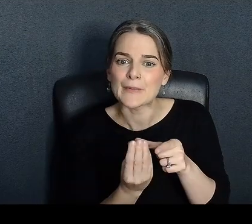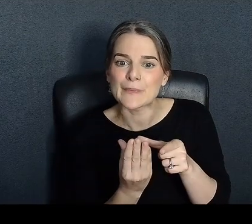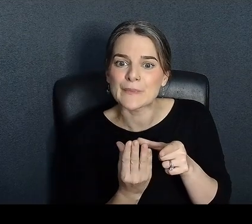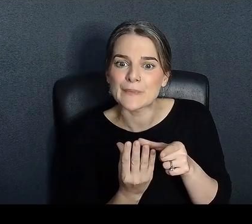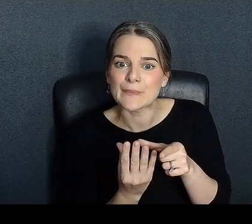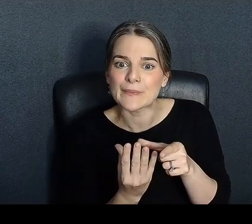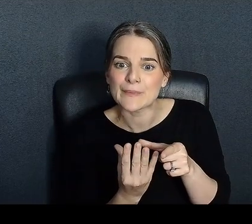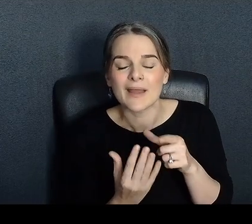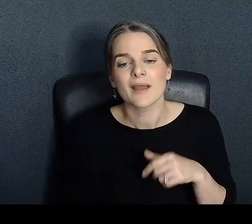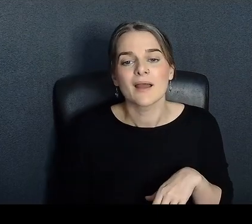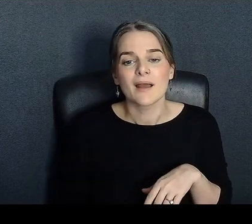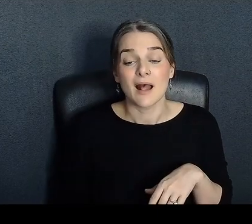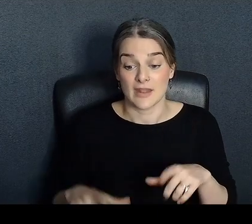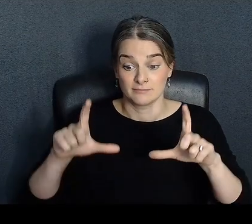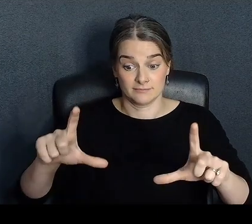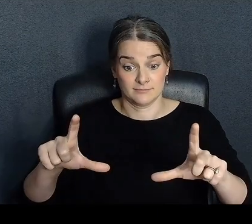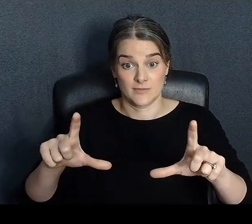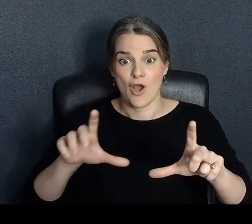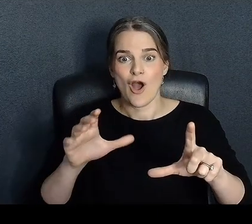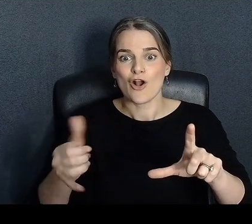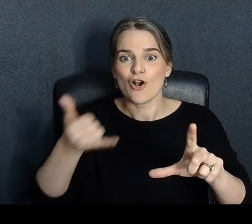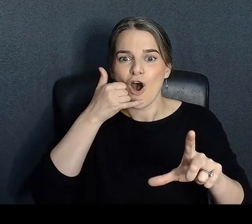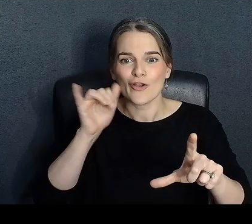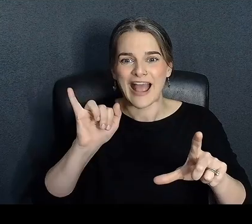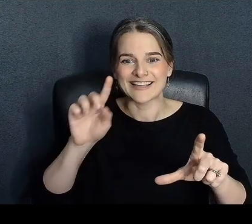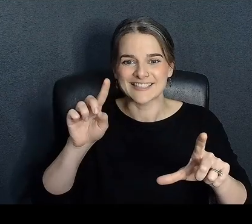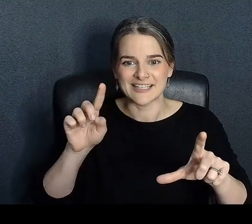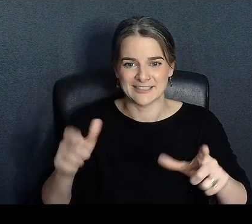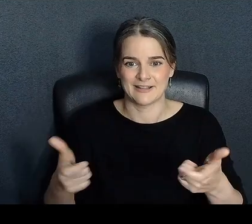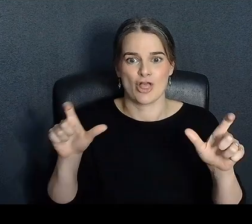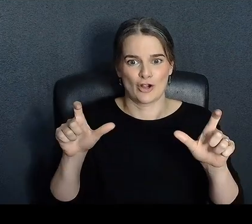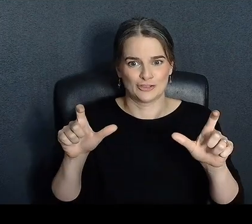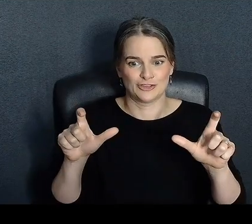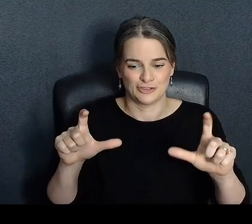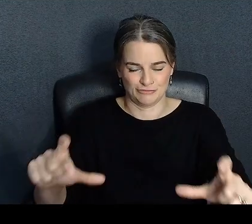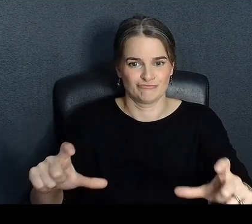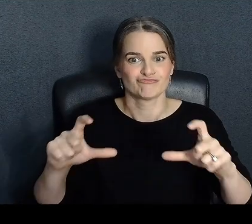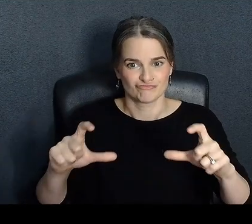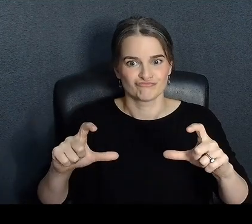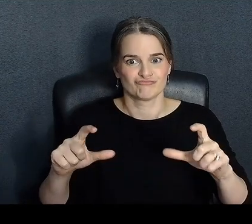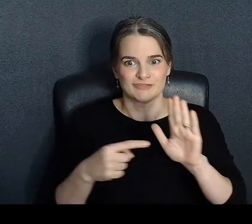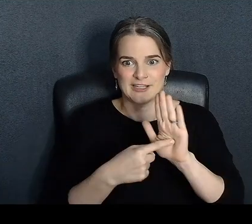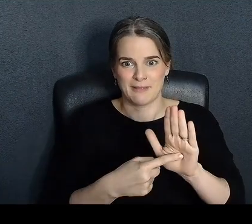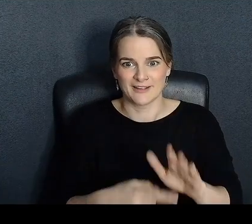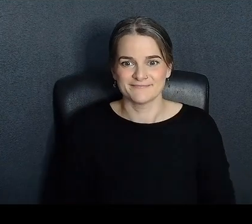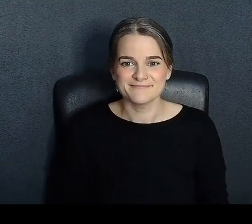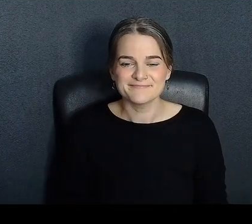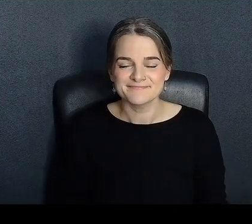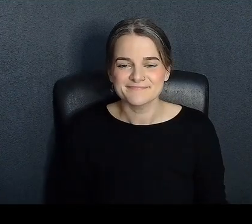display. And on the right side, that is the cell phone amplifier.